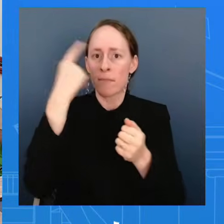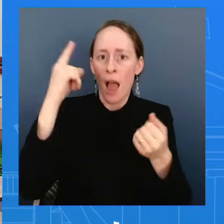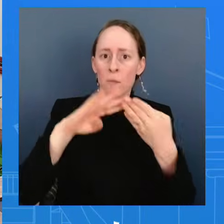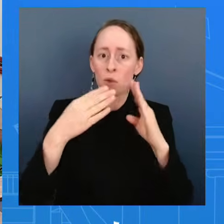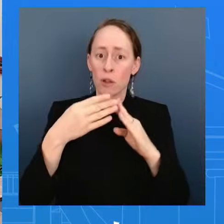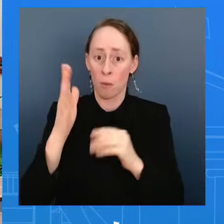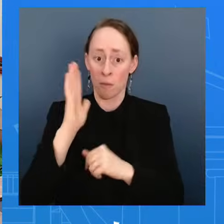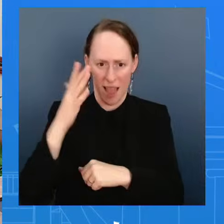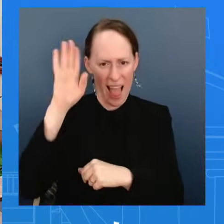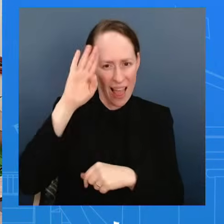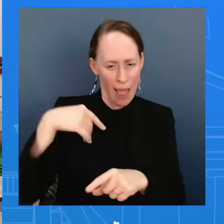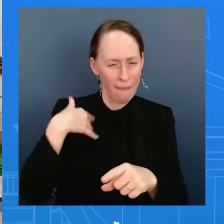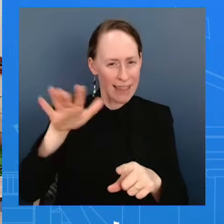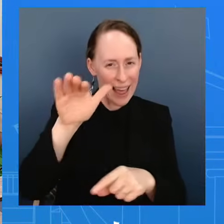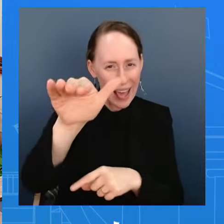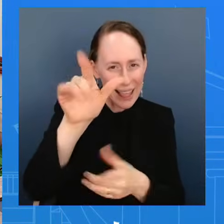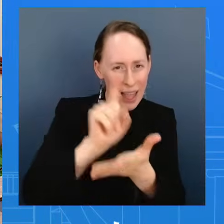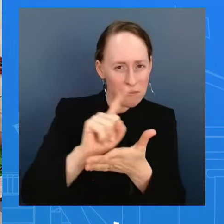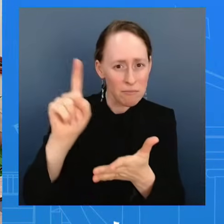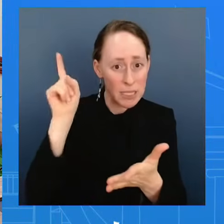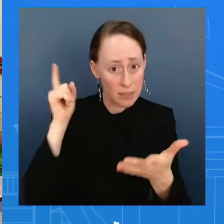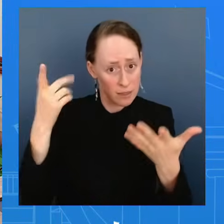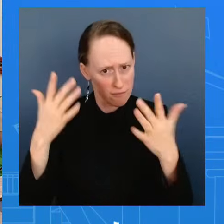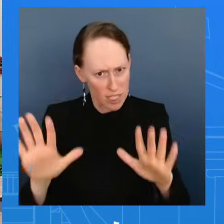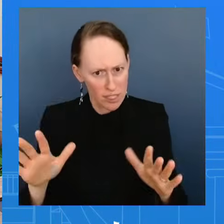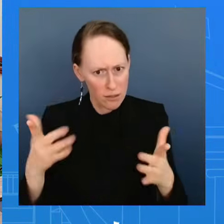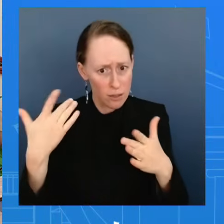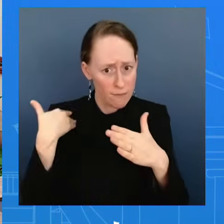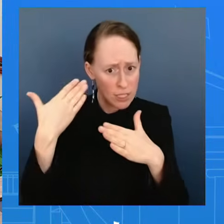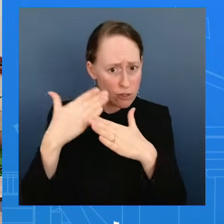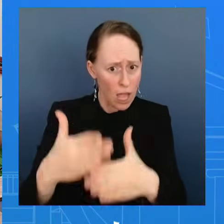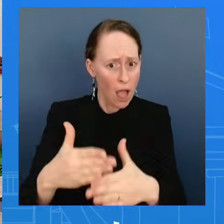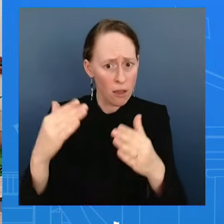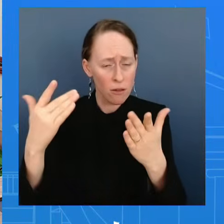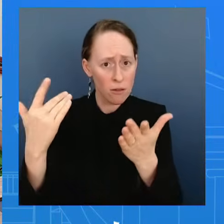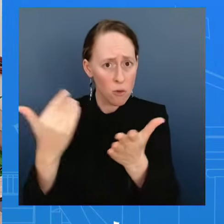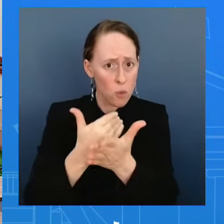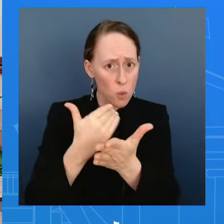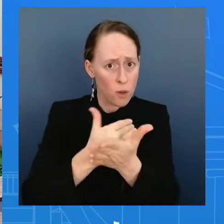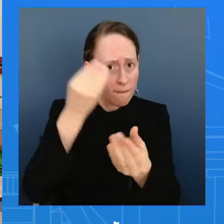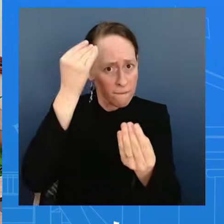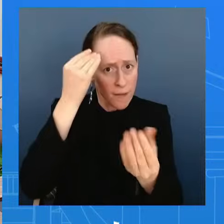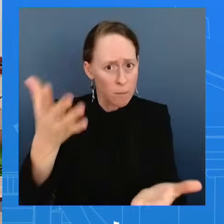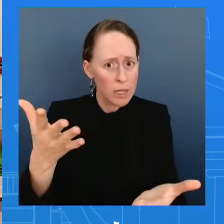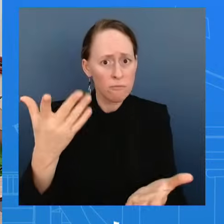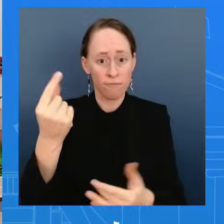and making sure they have what they need to defend themselves. And I don't think that you can look at this administration